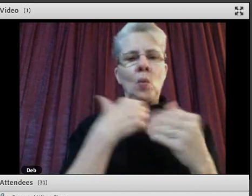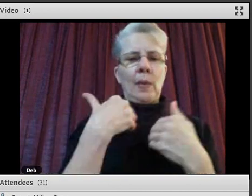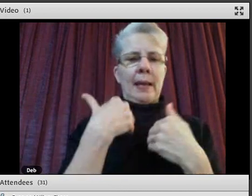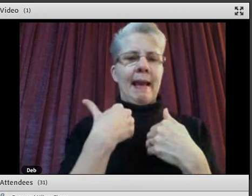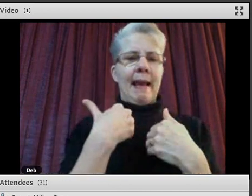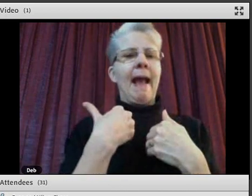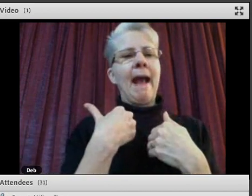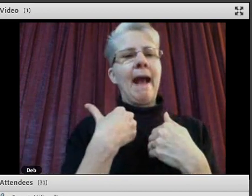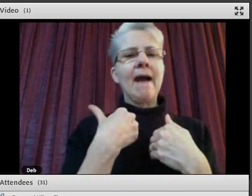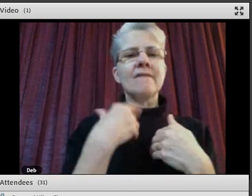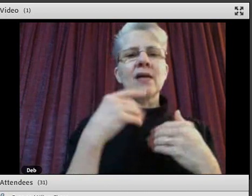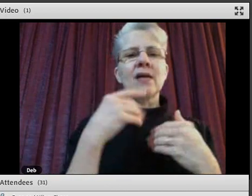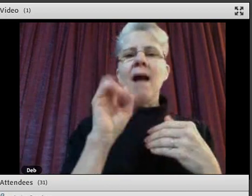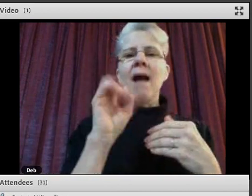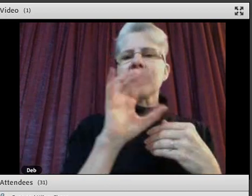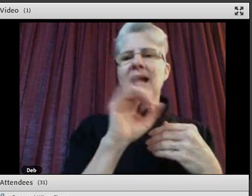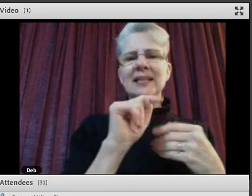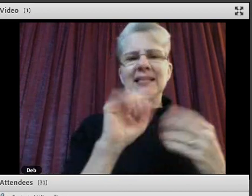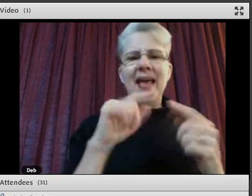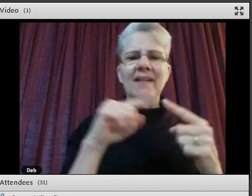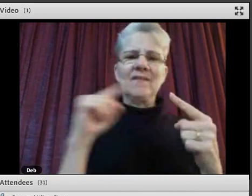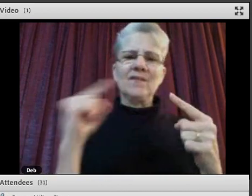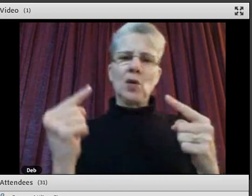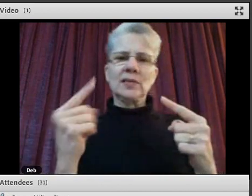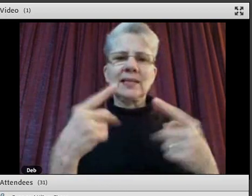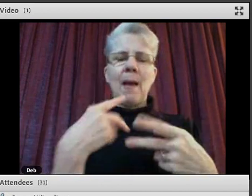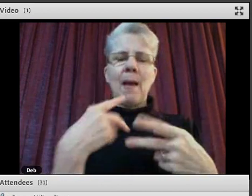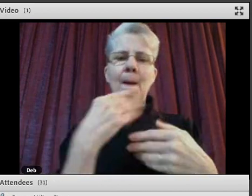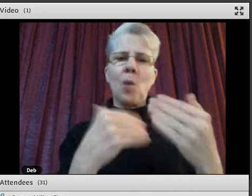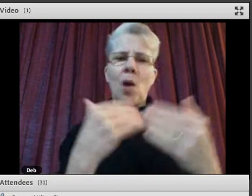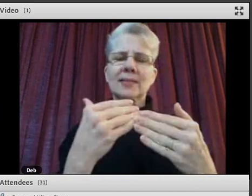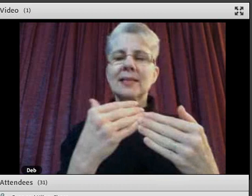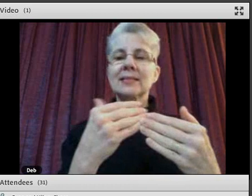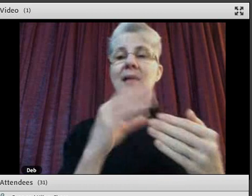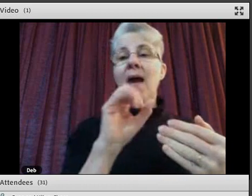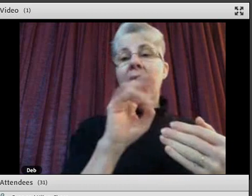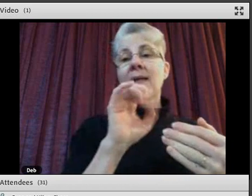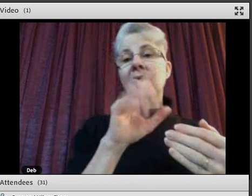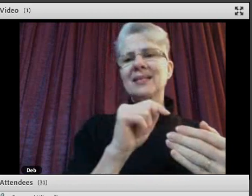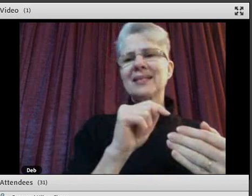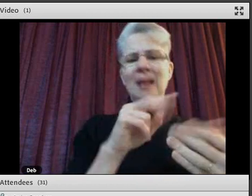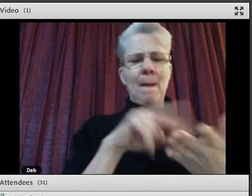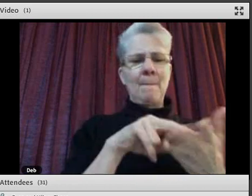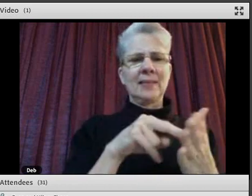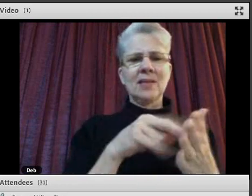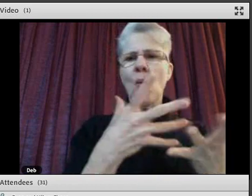Content versus process versus product. Content simply is what kids are learning. They're learning math. They're learning addition.